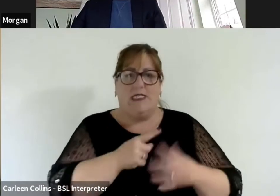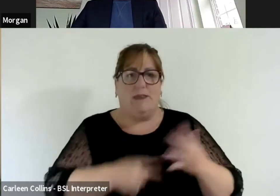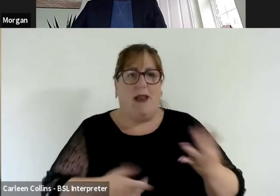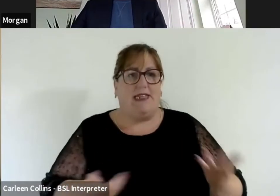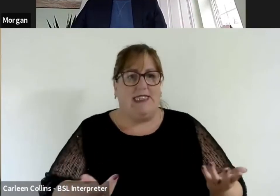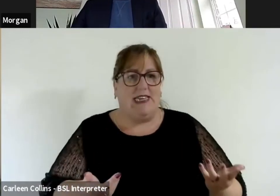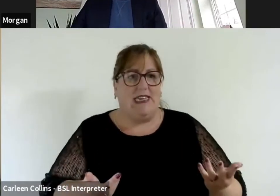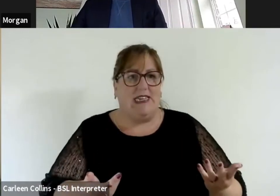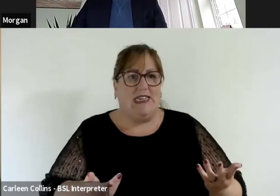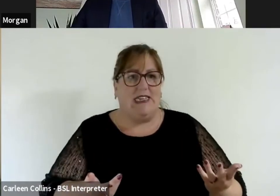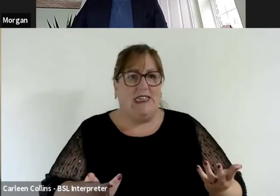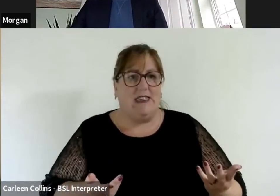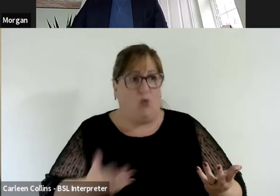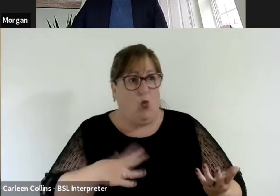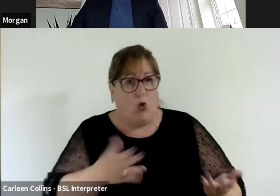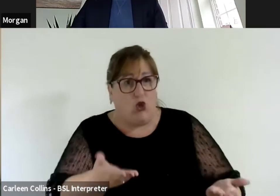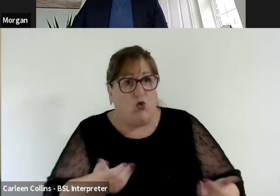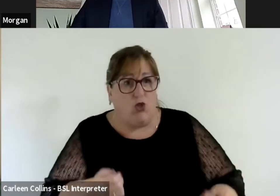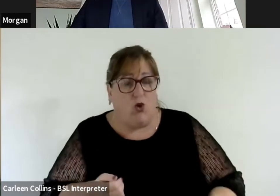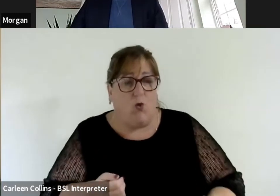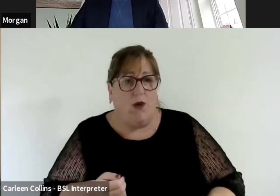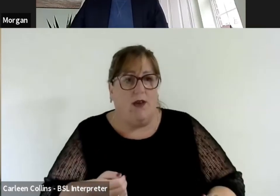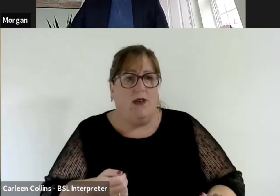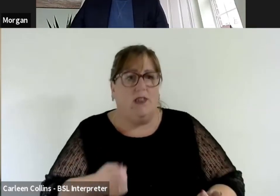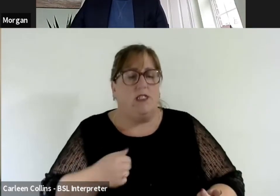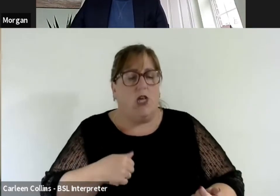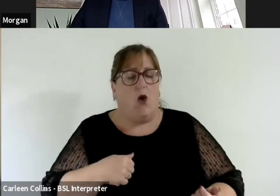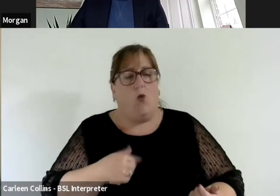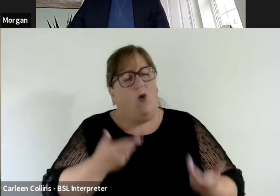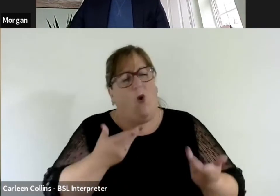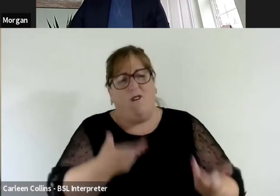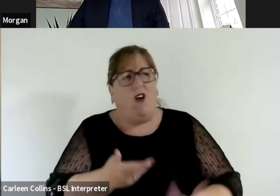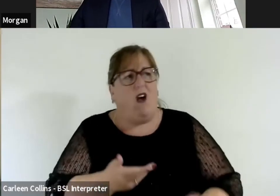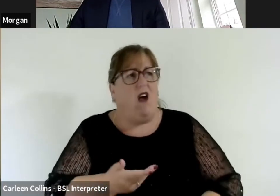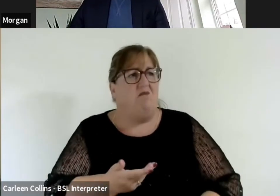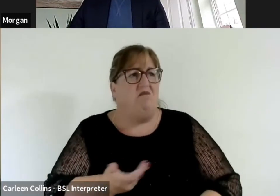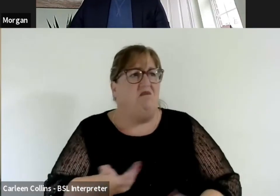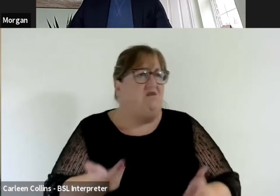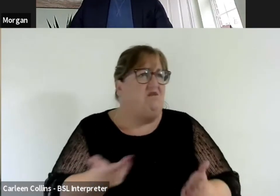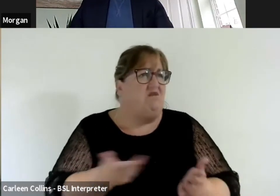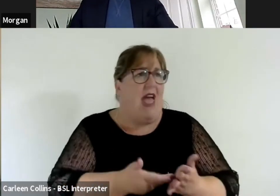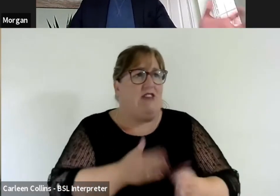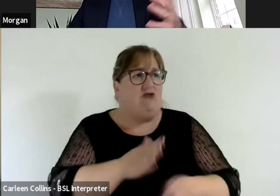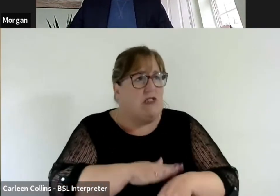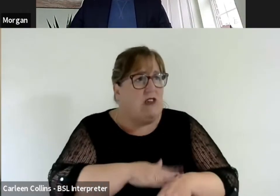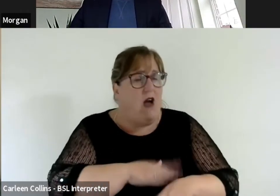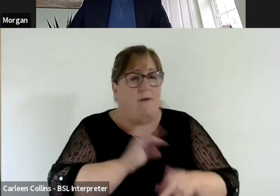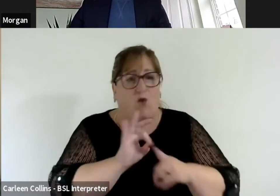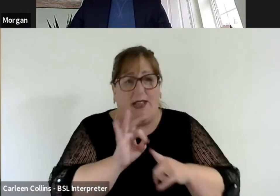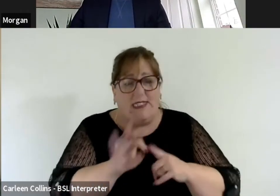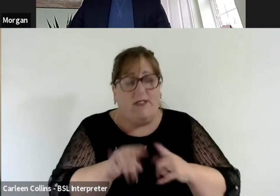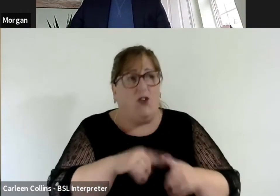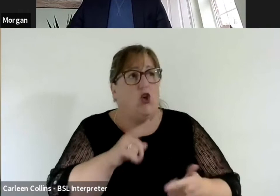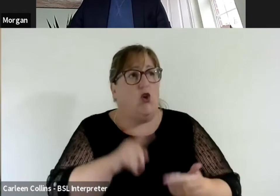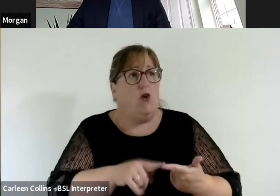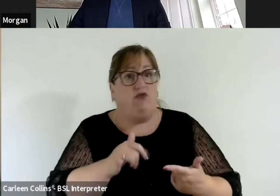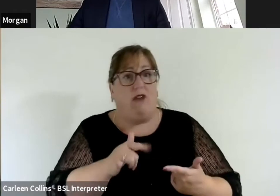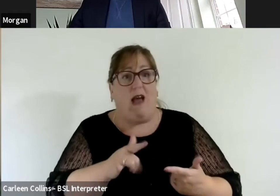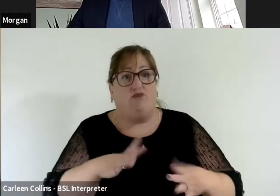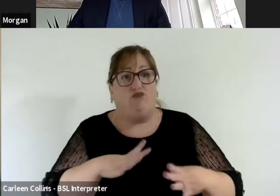will go against them. know about, may not know about but there is an anxiety around people if people declare their disability, it It is to minimise that type of bias.